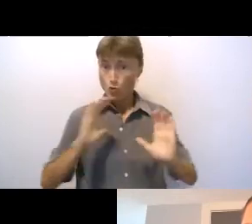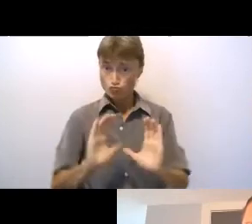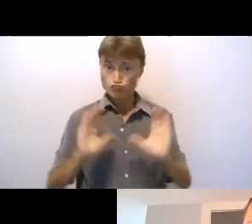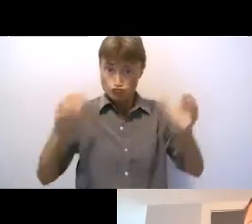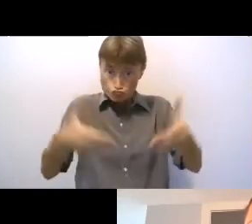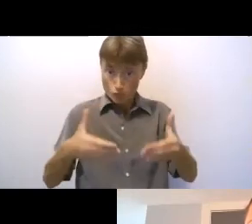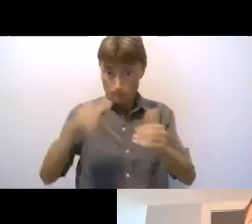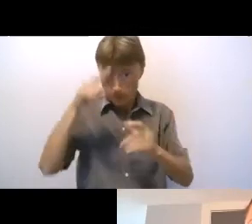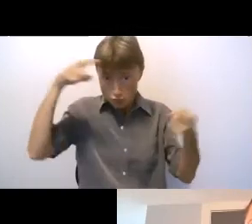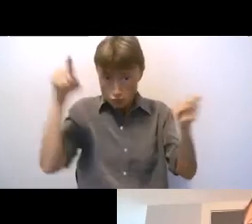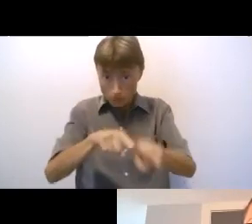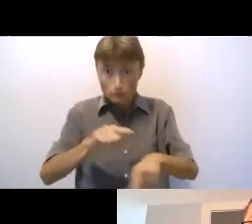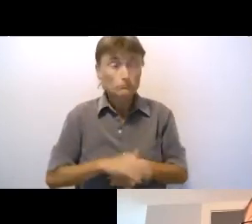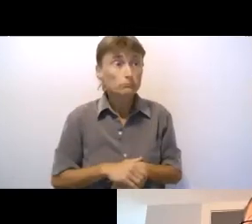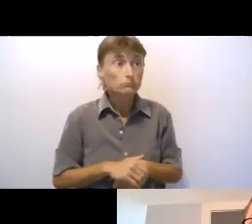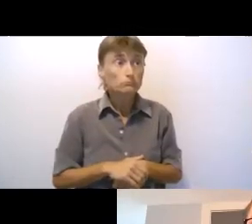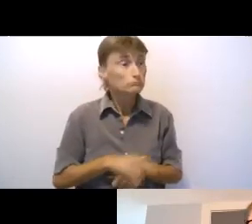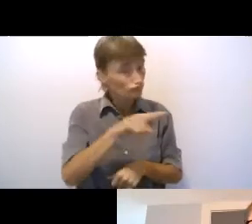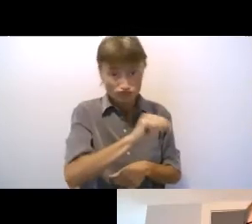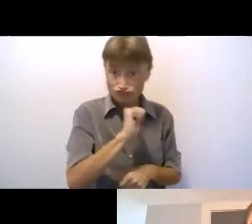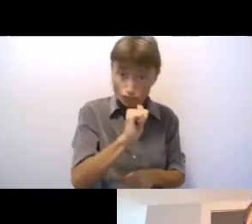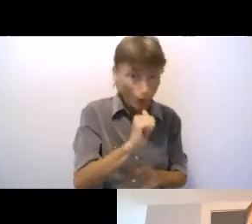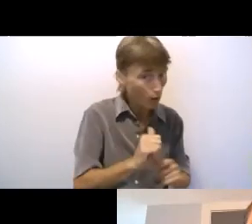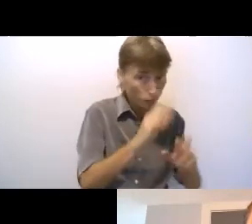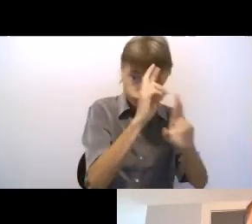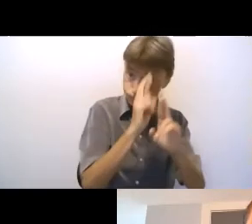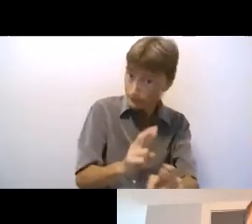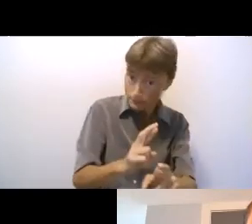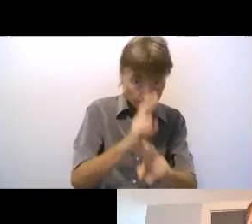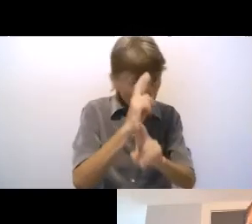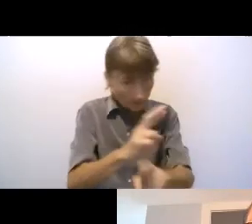being respected, then part of my role today as the active bystander is to help ensure